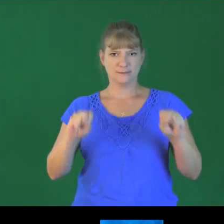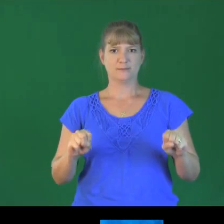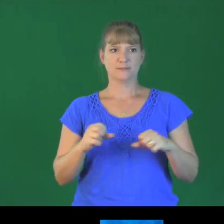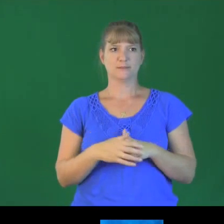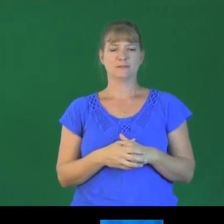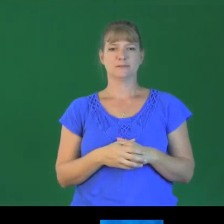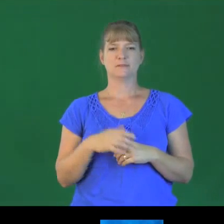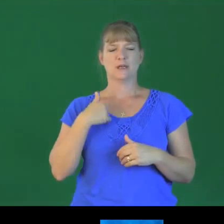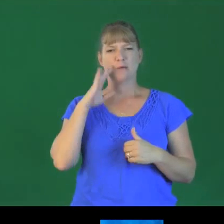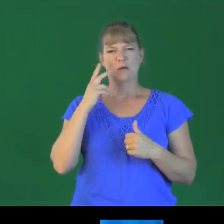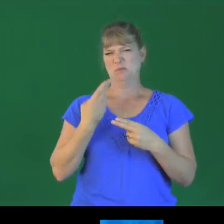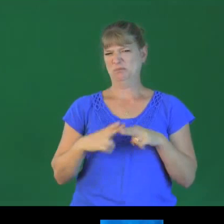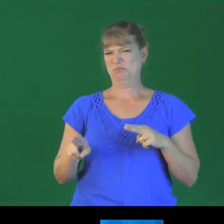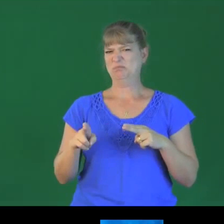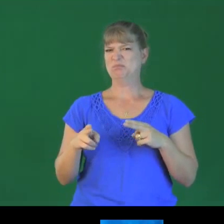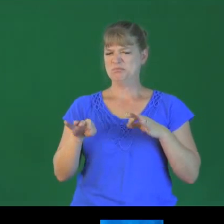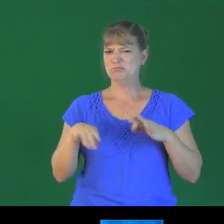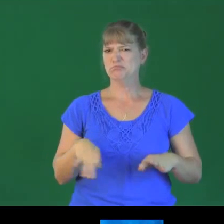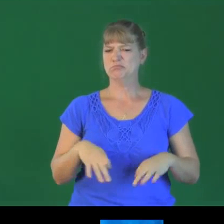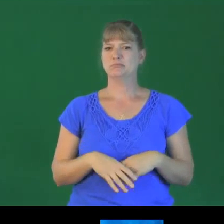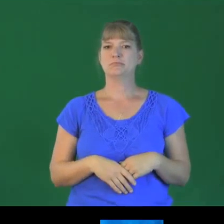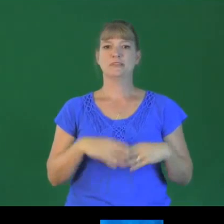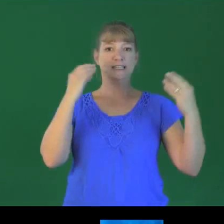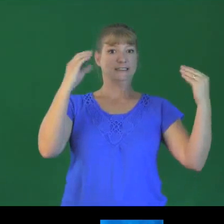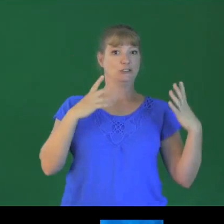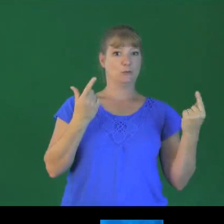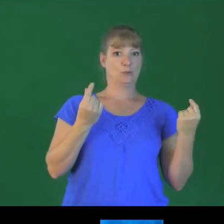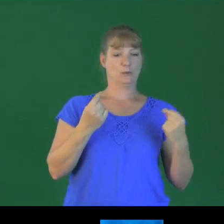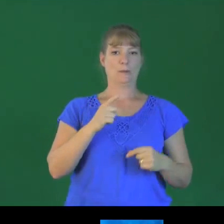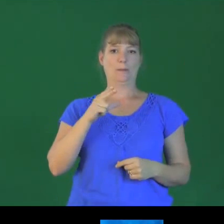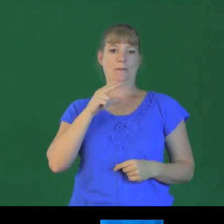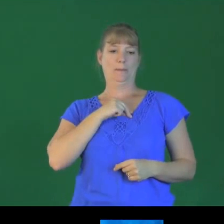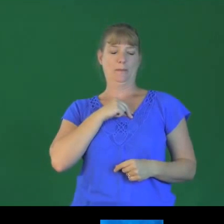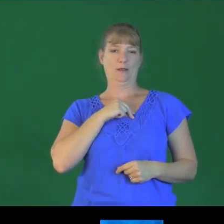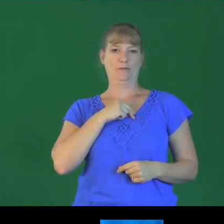but I'll just go over it briefly. The teacher wears a microphone, and the student